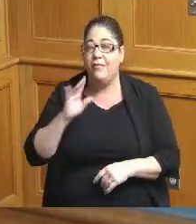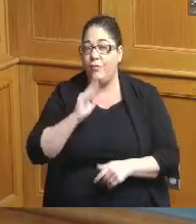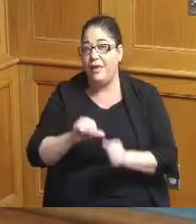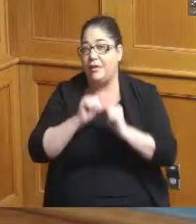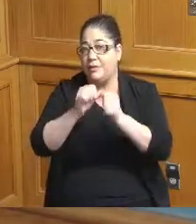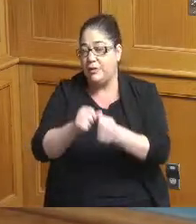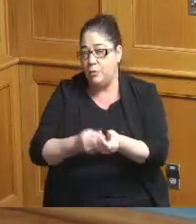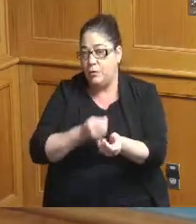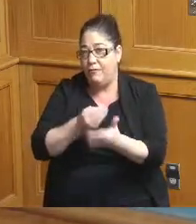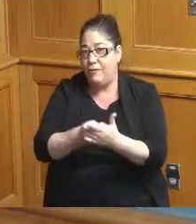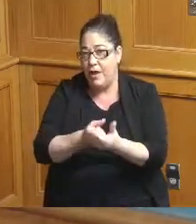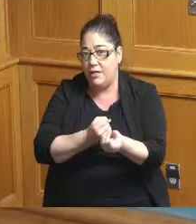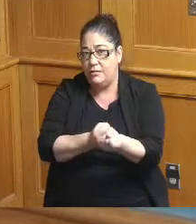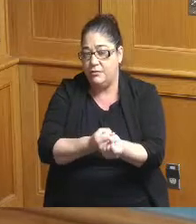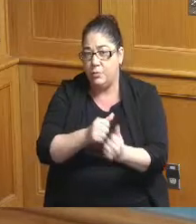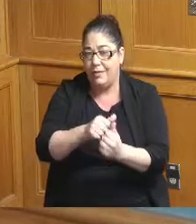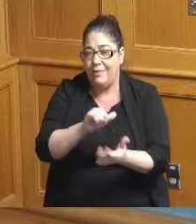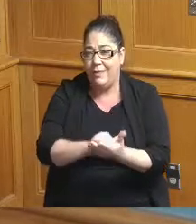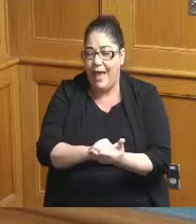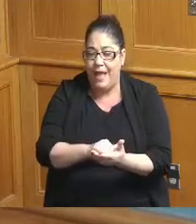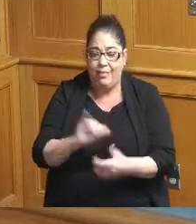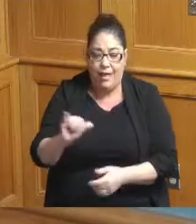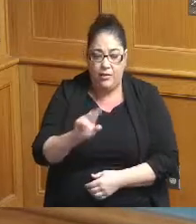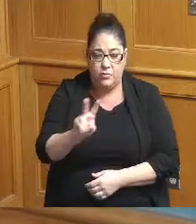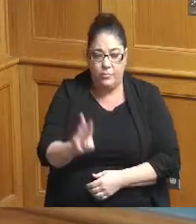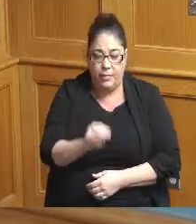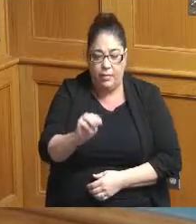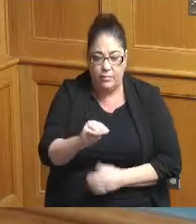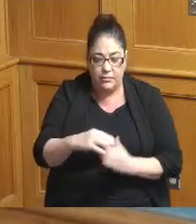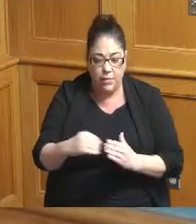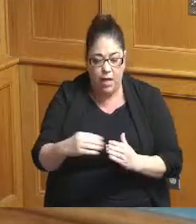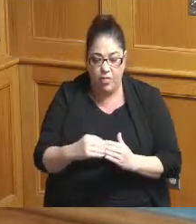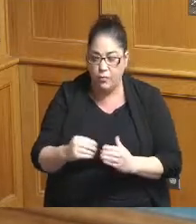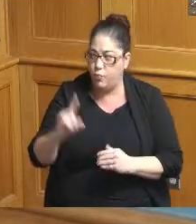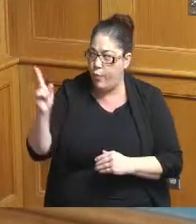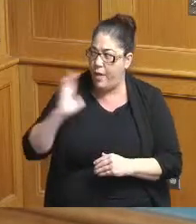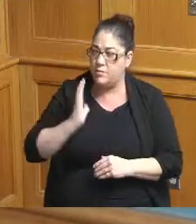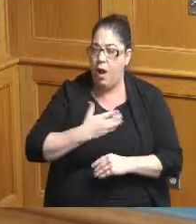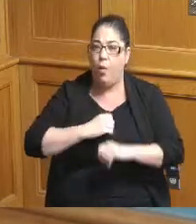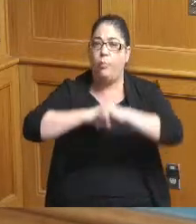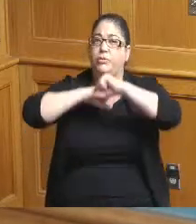two million dollars where is the protection I don't see any new policy coming in that would